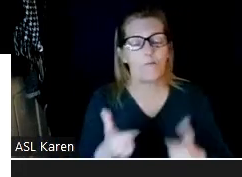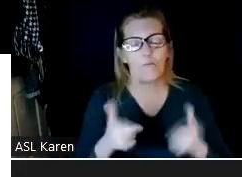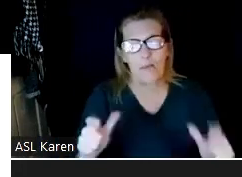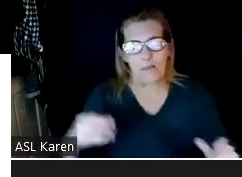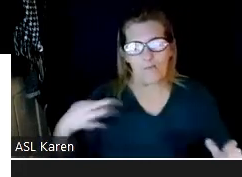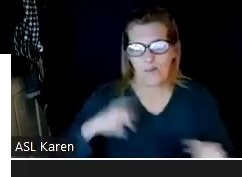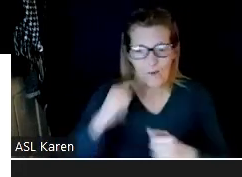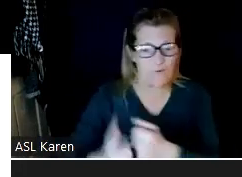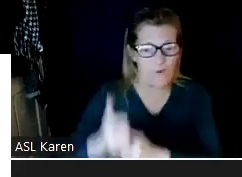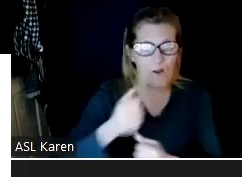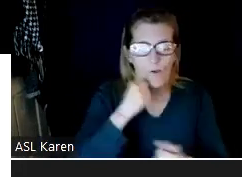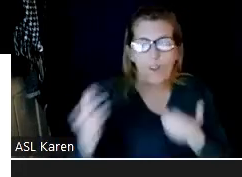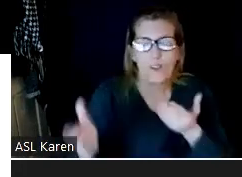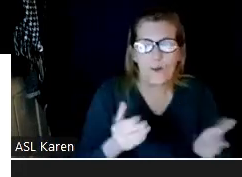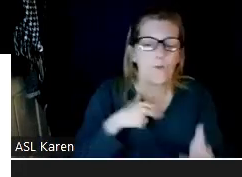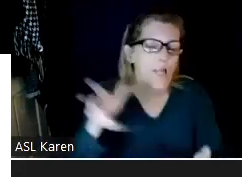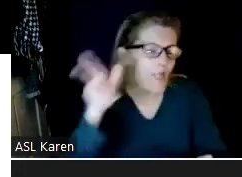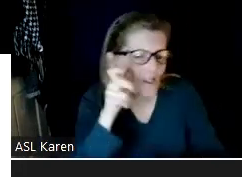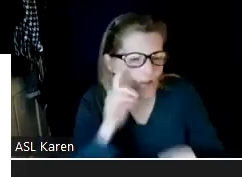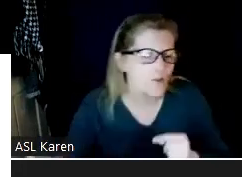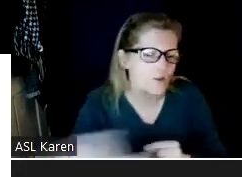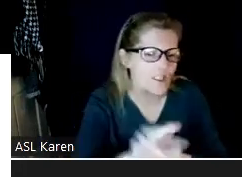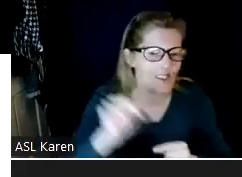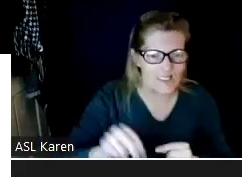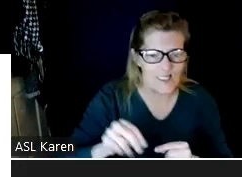15:20:51 and we can listen to their needs and inform our decision making.